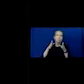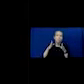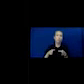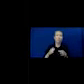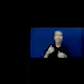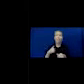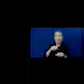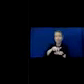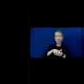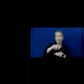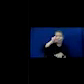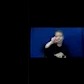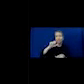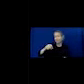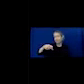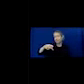use of his arms and hands.